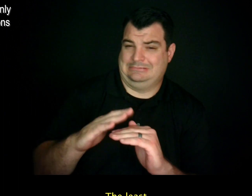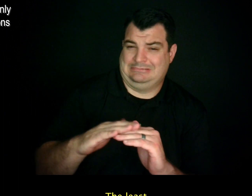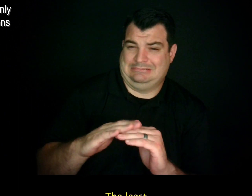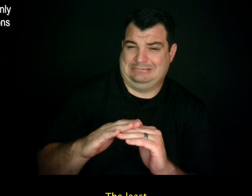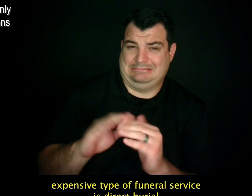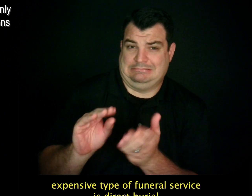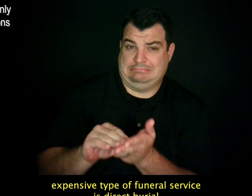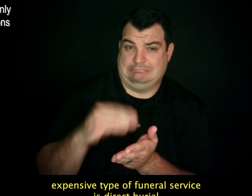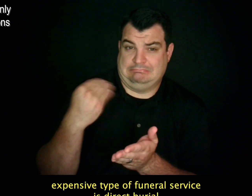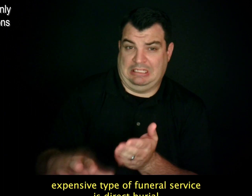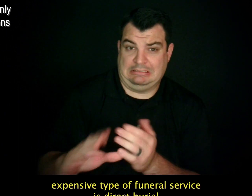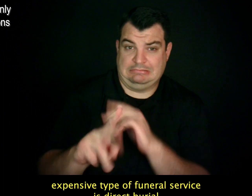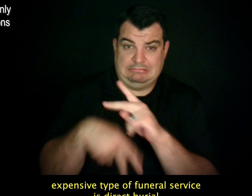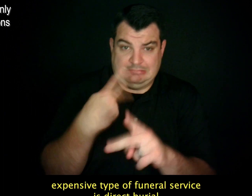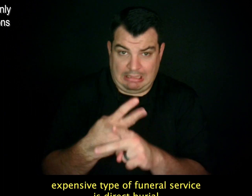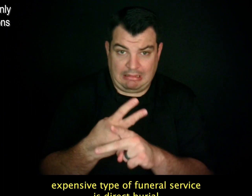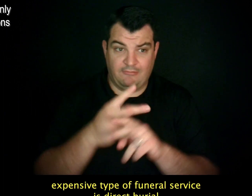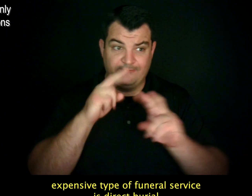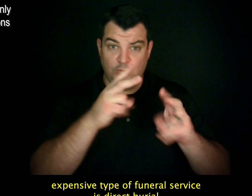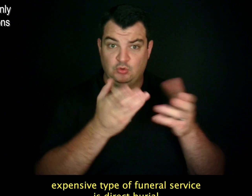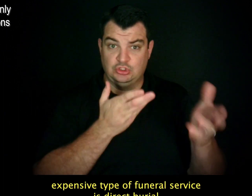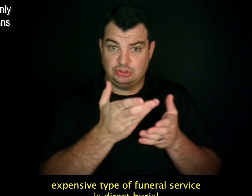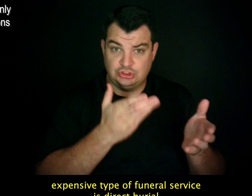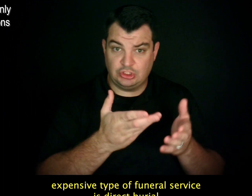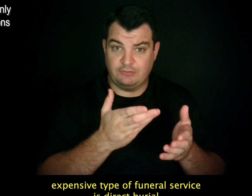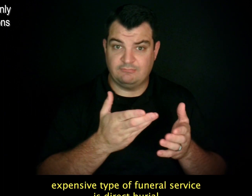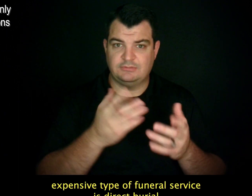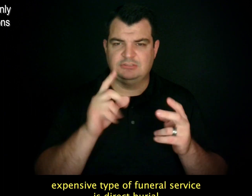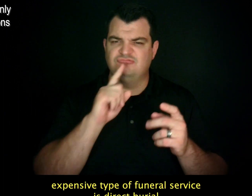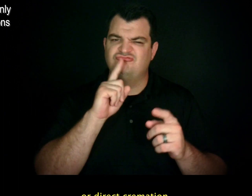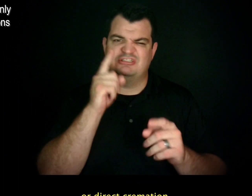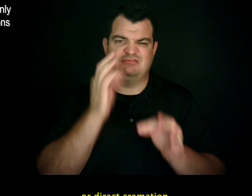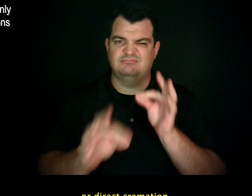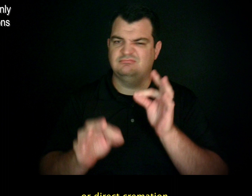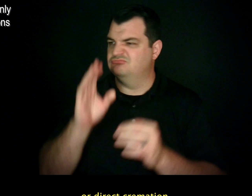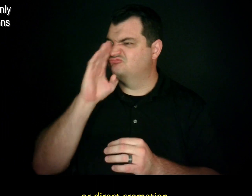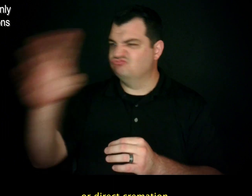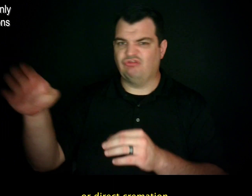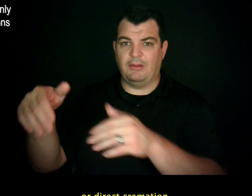The least expensive type of funeral service is direct burial or direct cremation.